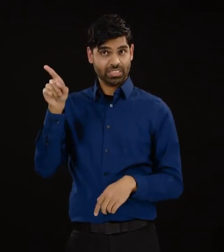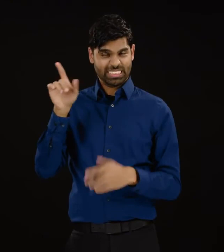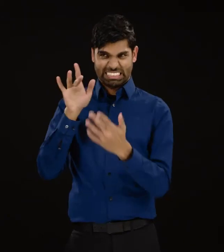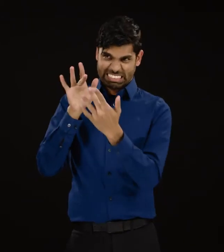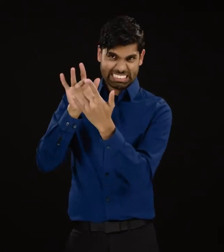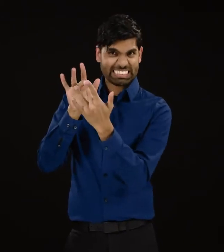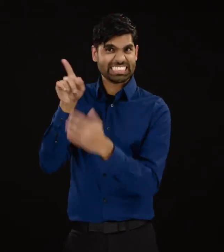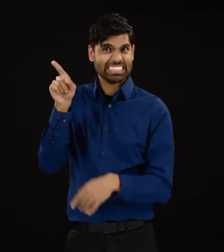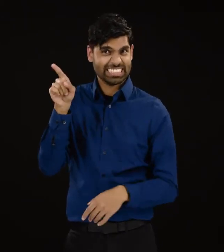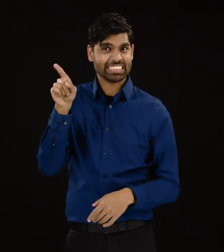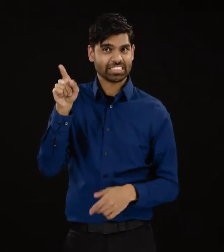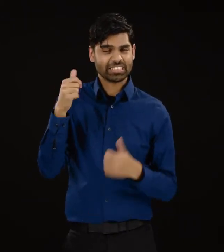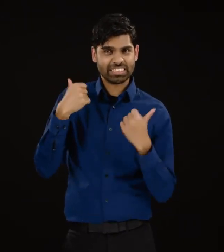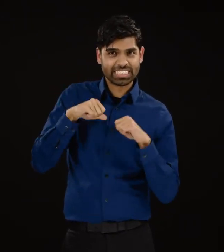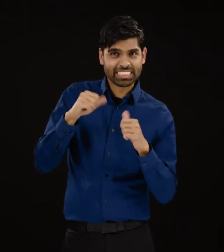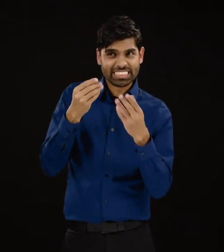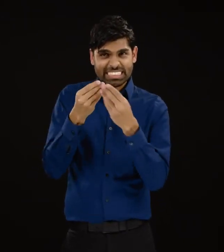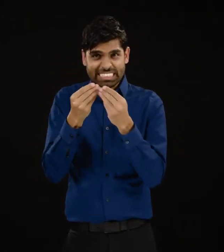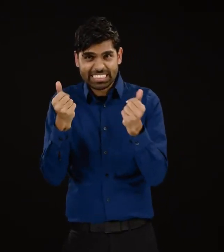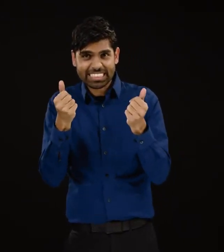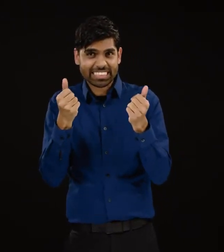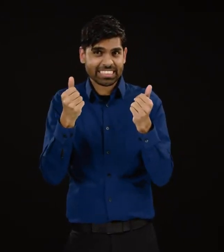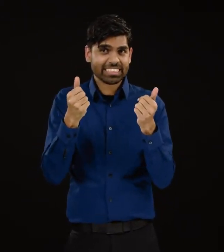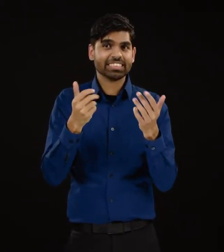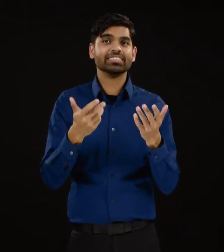If still unsatisfied, they can contact either: